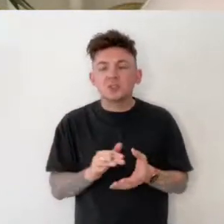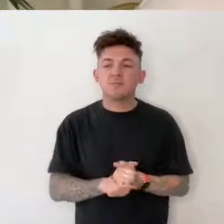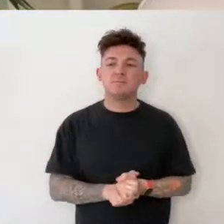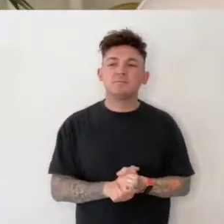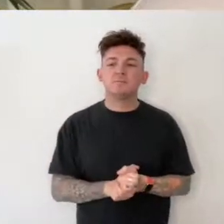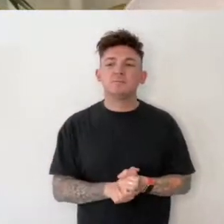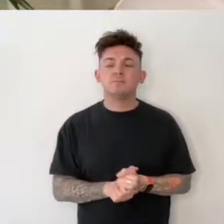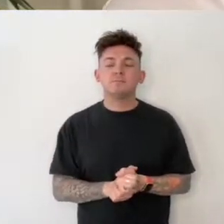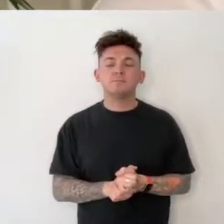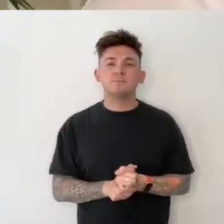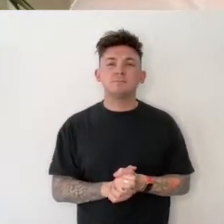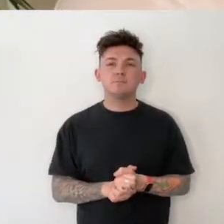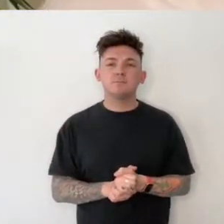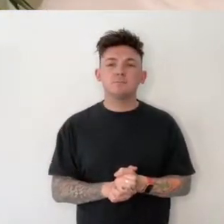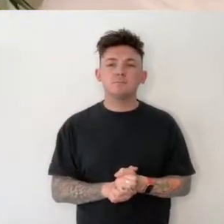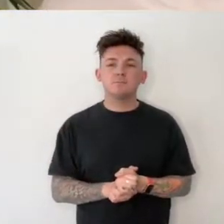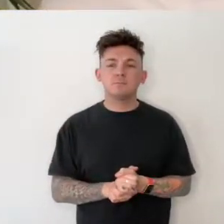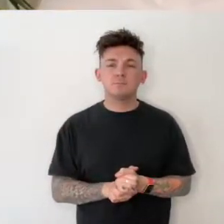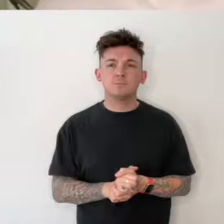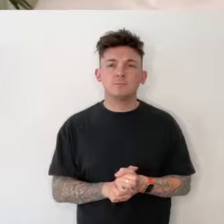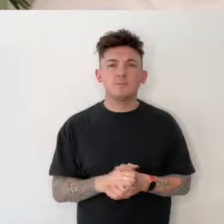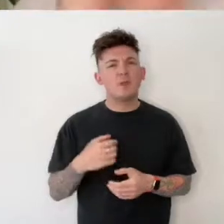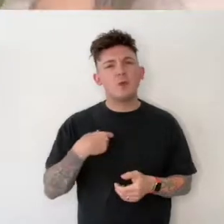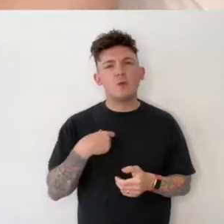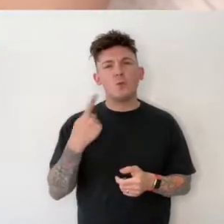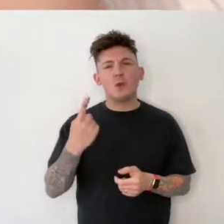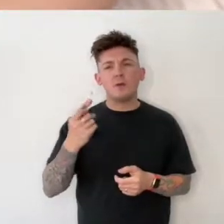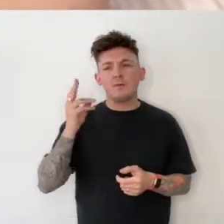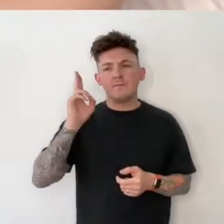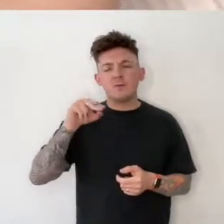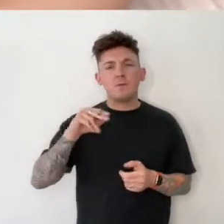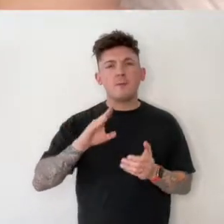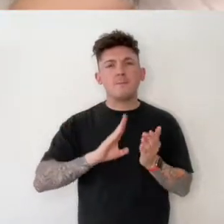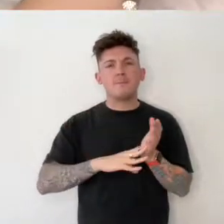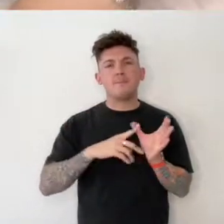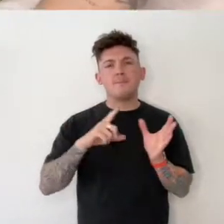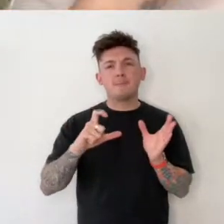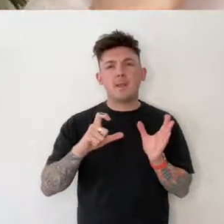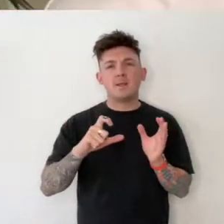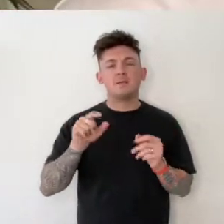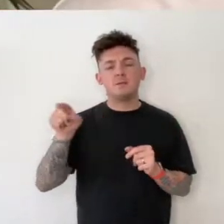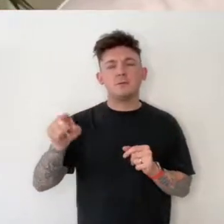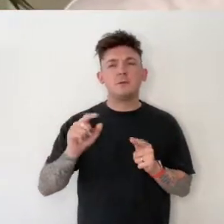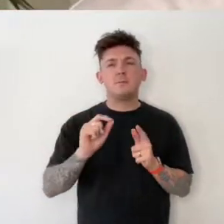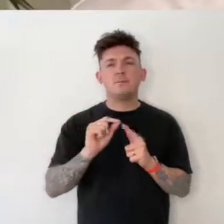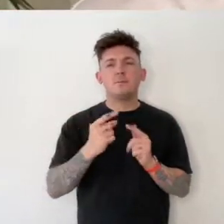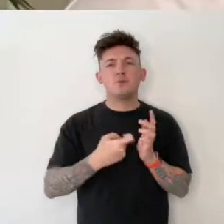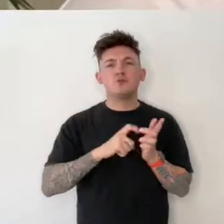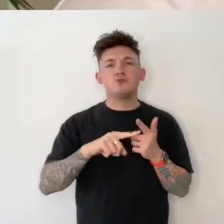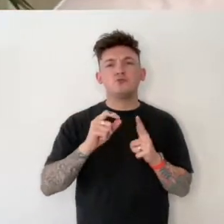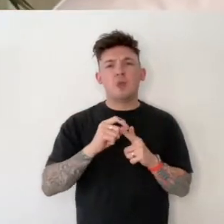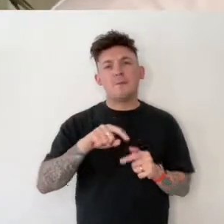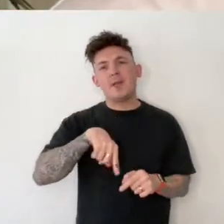um i'd say it's from uh MAC it's a prep and prime one and it helps sort of control any